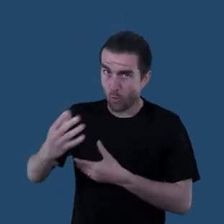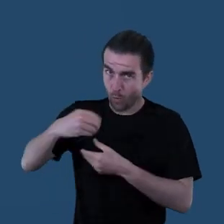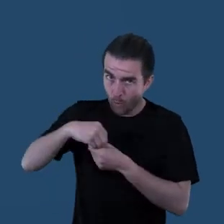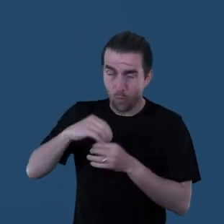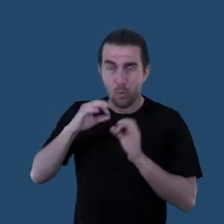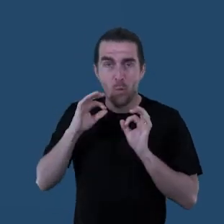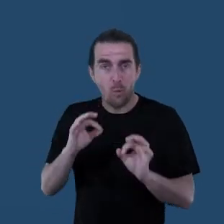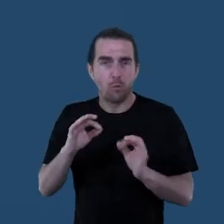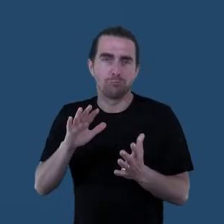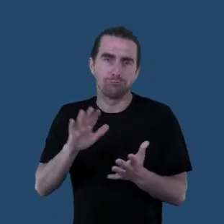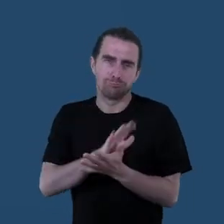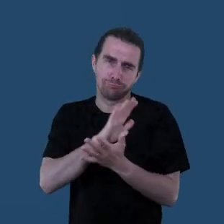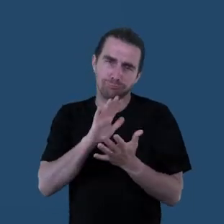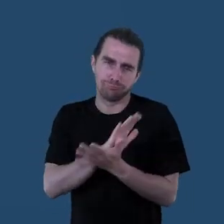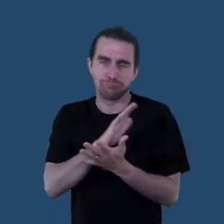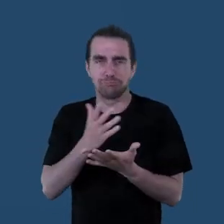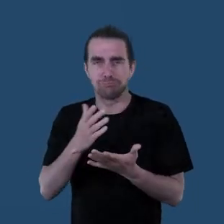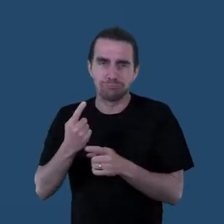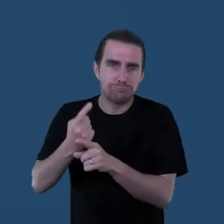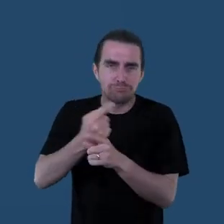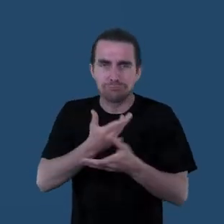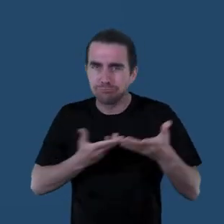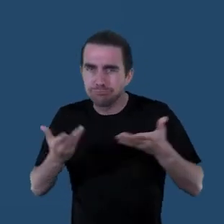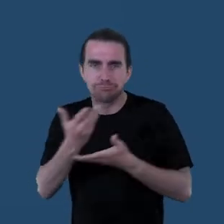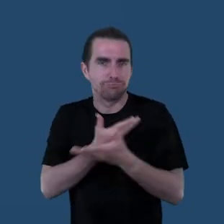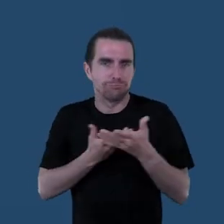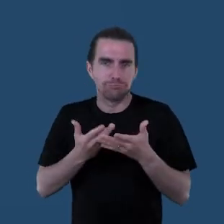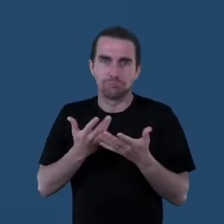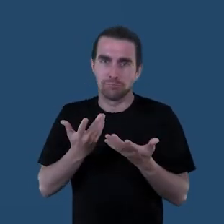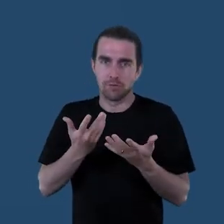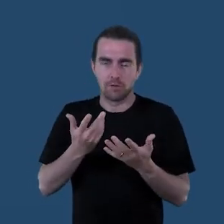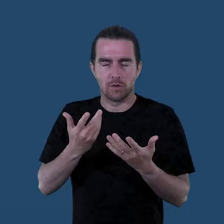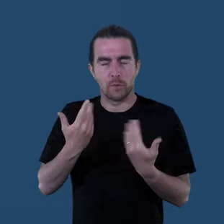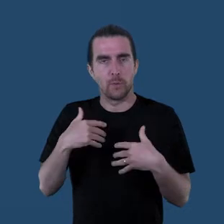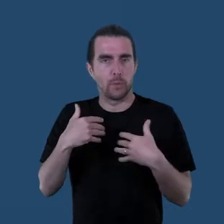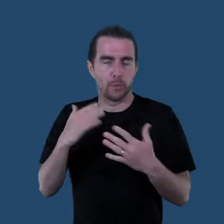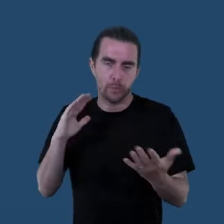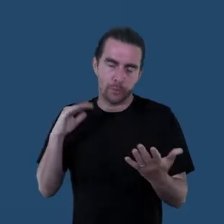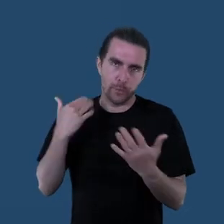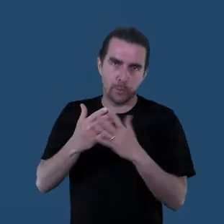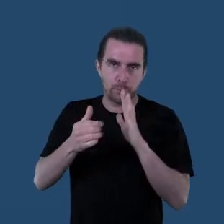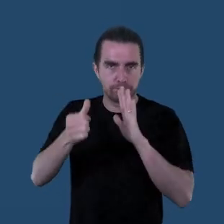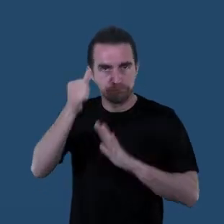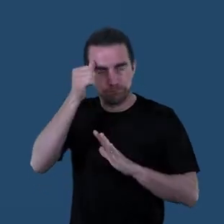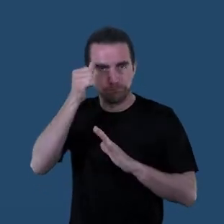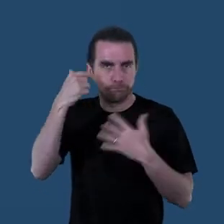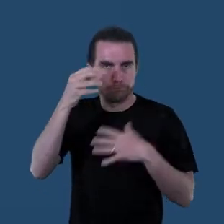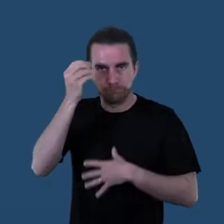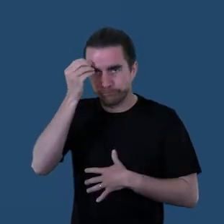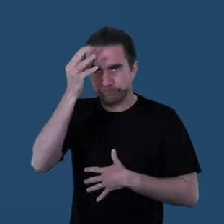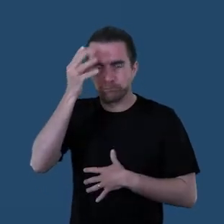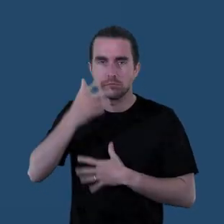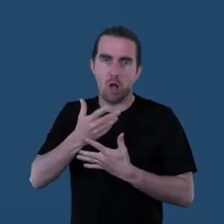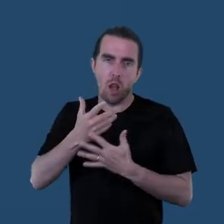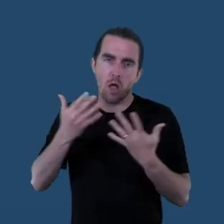It's great to have you, and I'm really looking forward to talking to you today, because, between you, you have a wealth of experience and so many stories to share about the museum